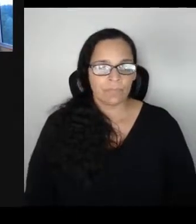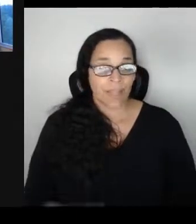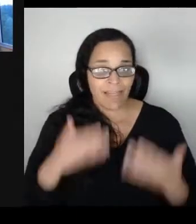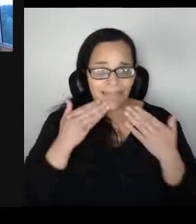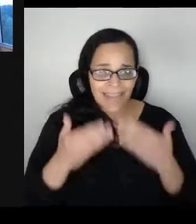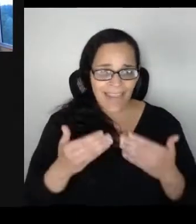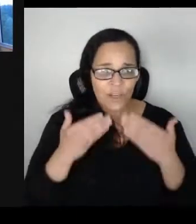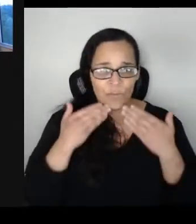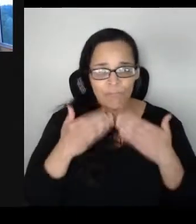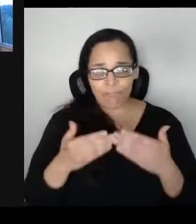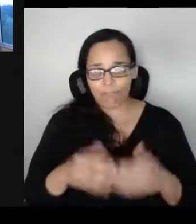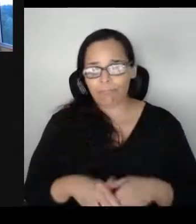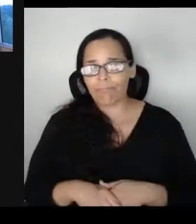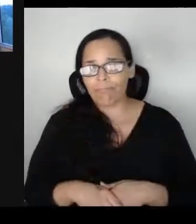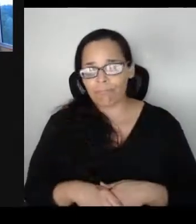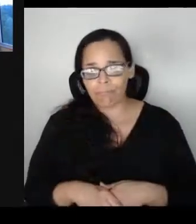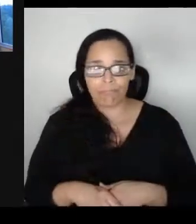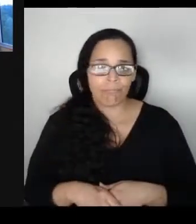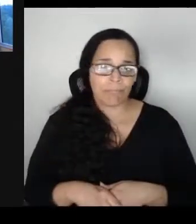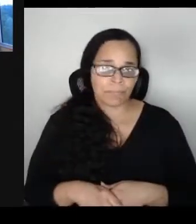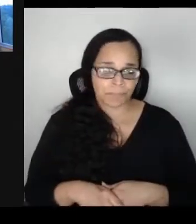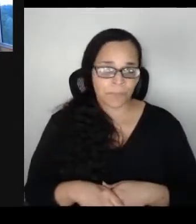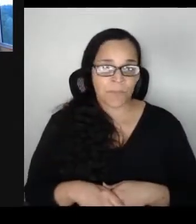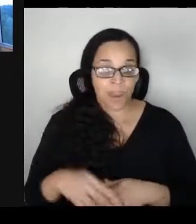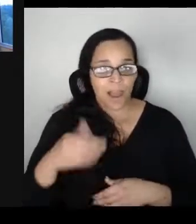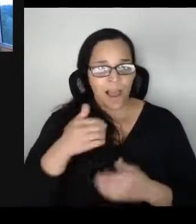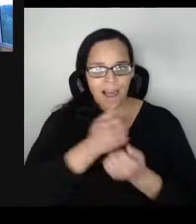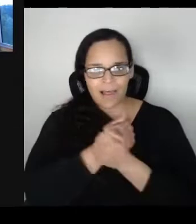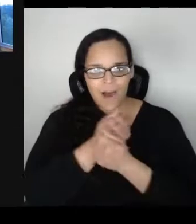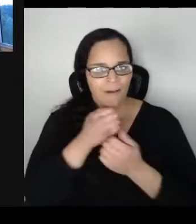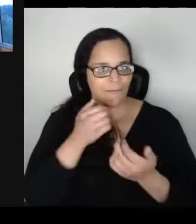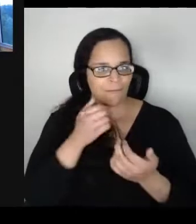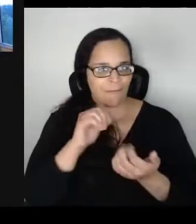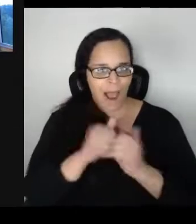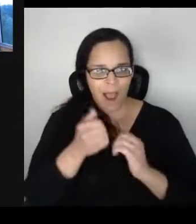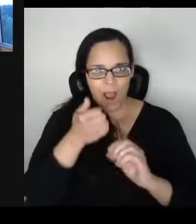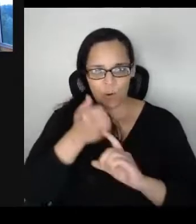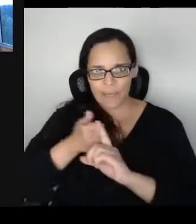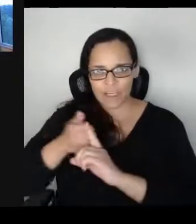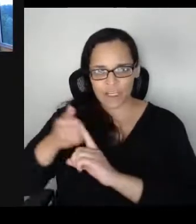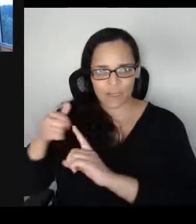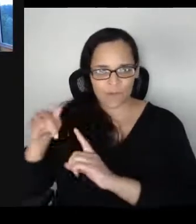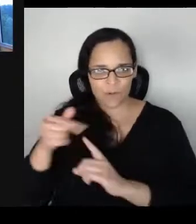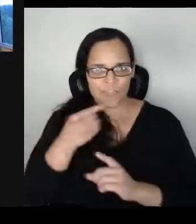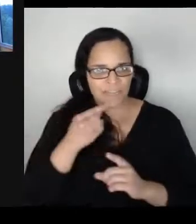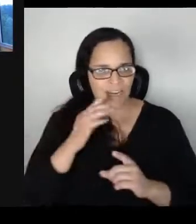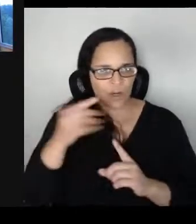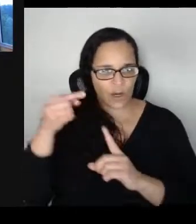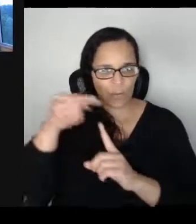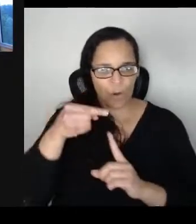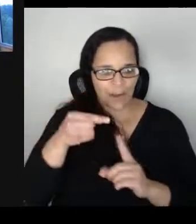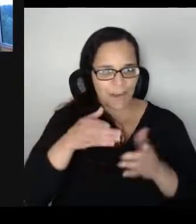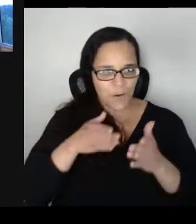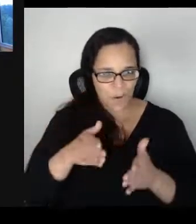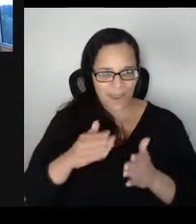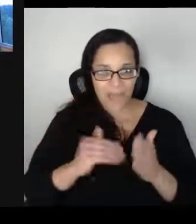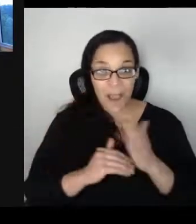I love how each of you is saying your point in a way, that builds us for the next phase of the conversation,